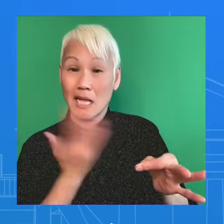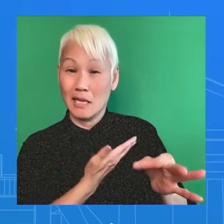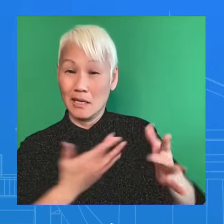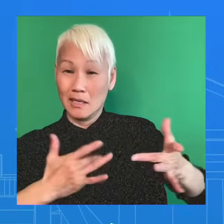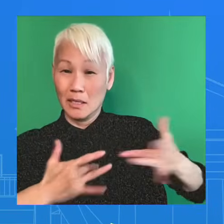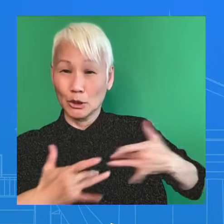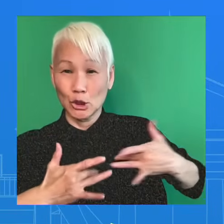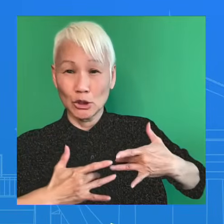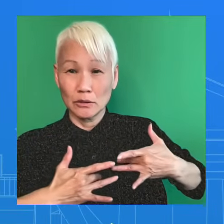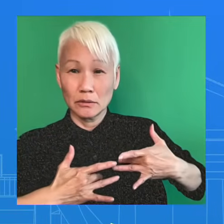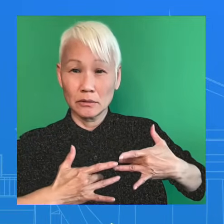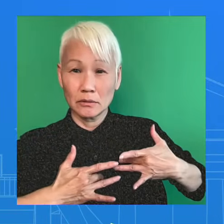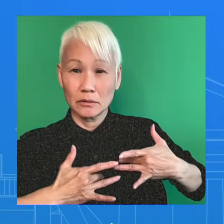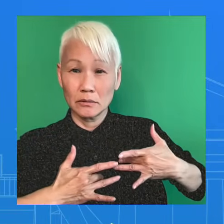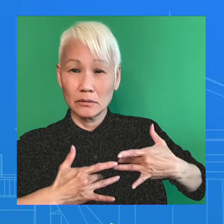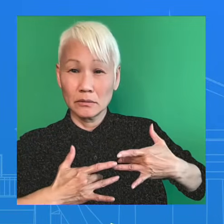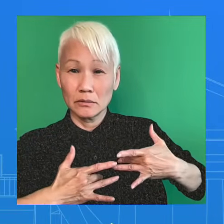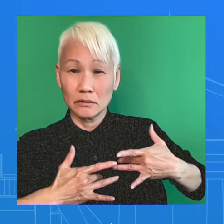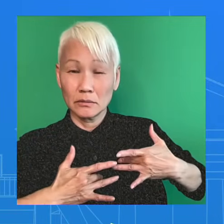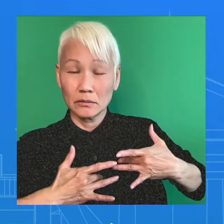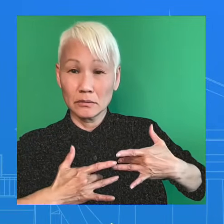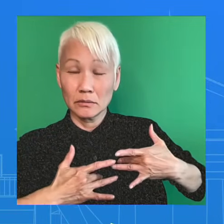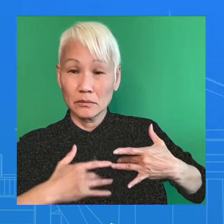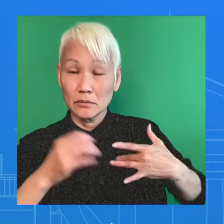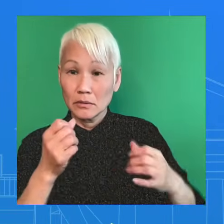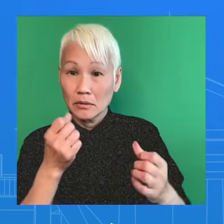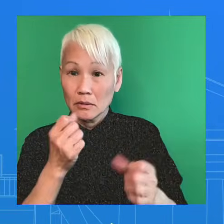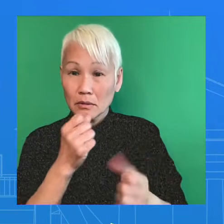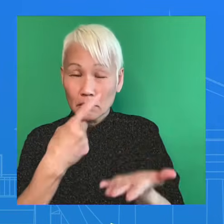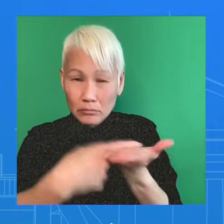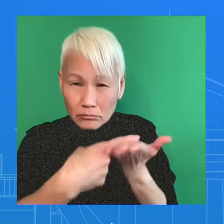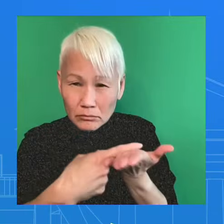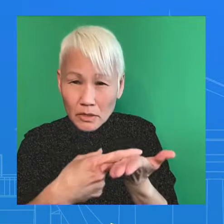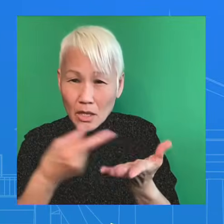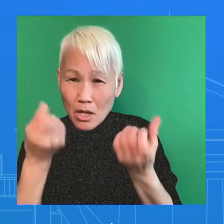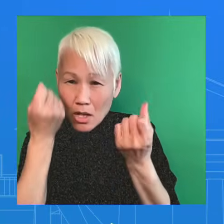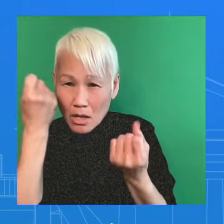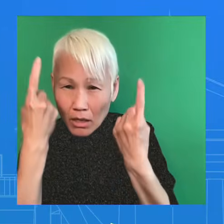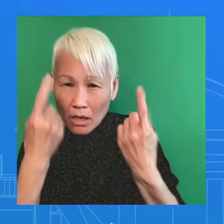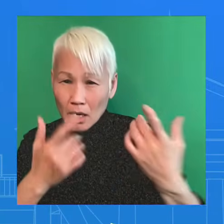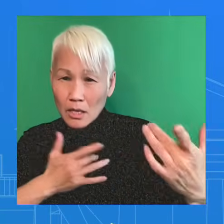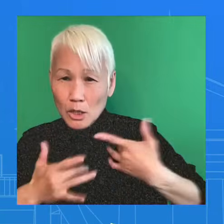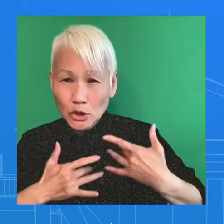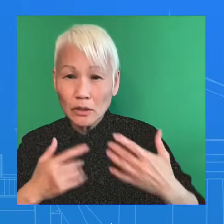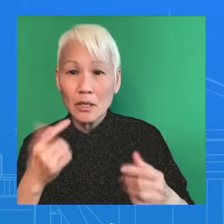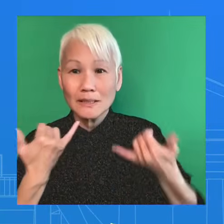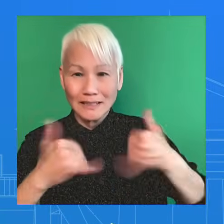and we want to continue to pursue. Ms. Jean-Pierre: Right behind you. Go ahead. The Press: Thank you. Just a follow-up question on China.